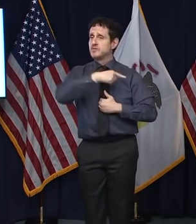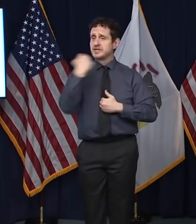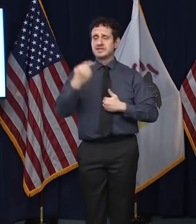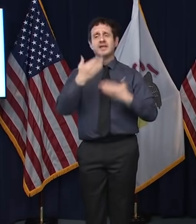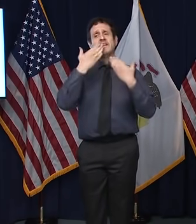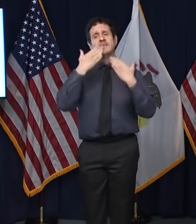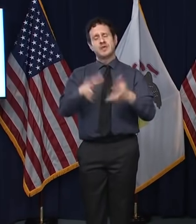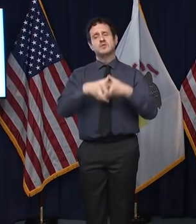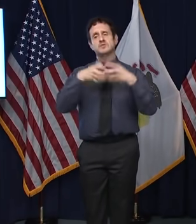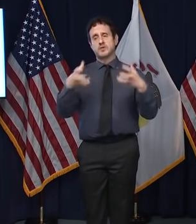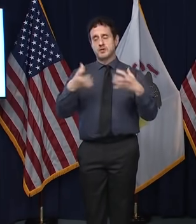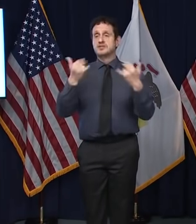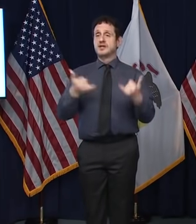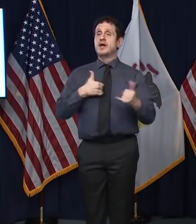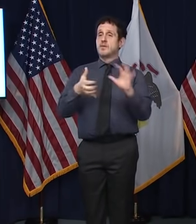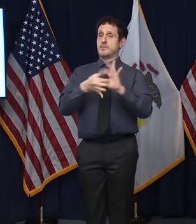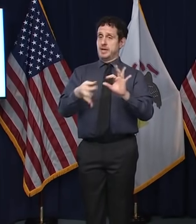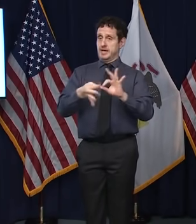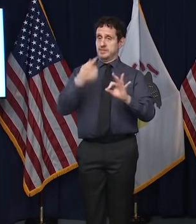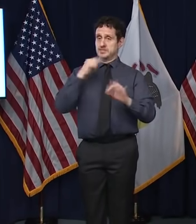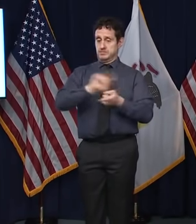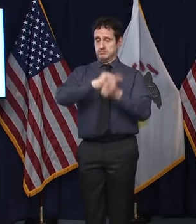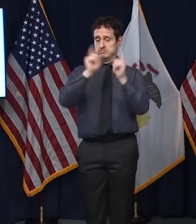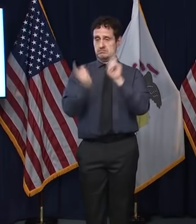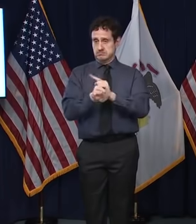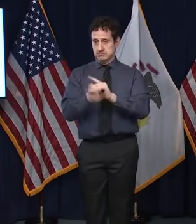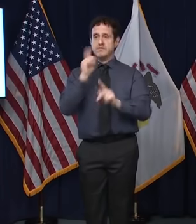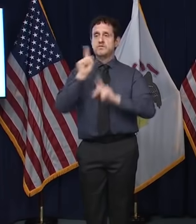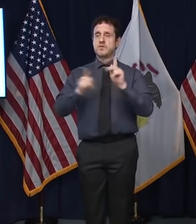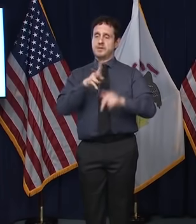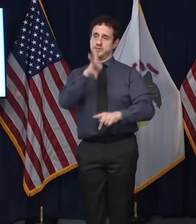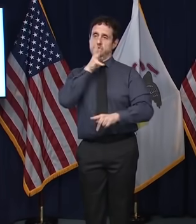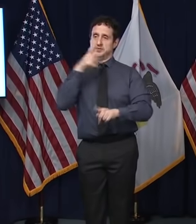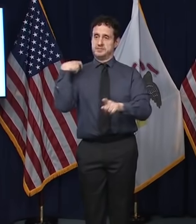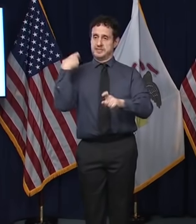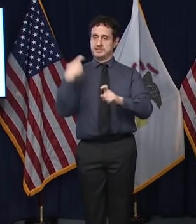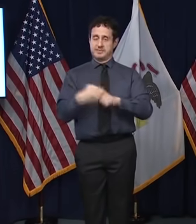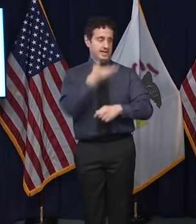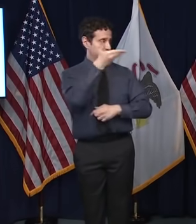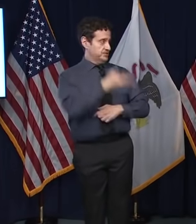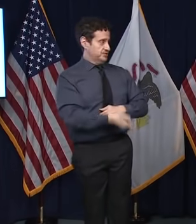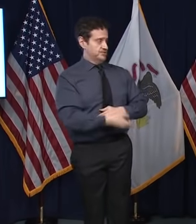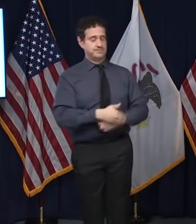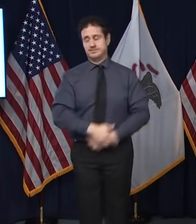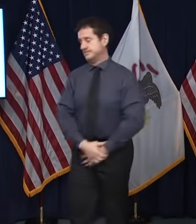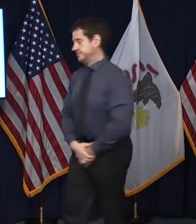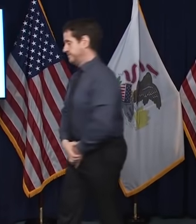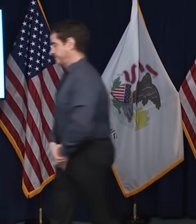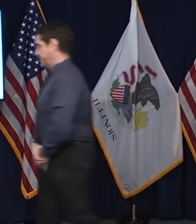our most vulnerable Thank you